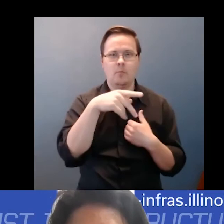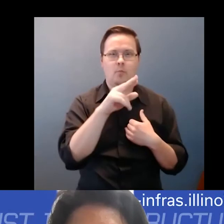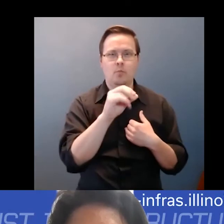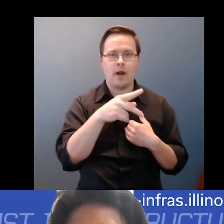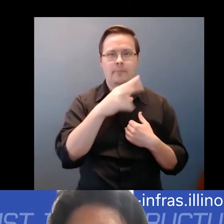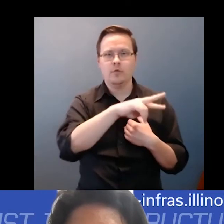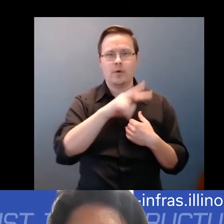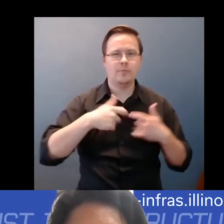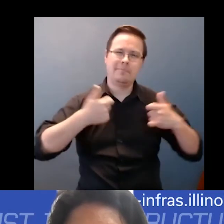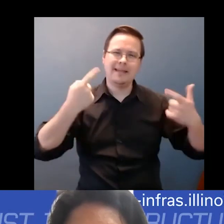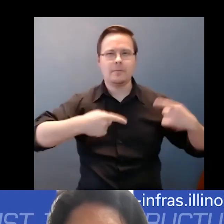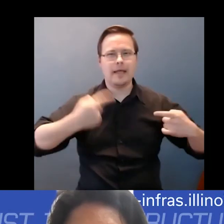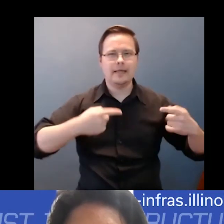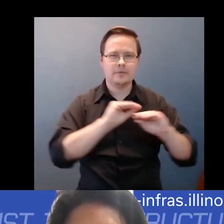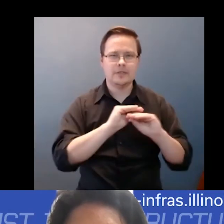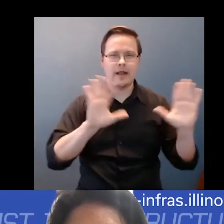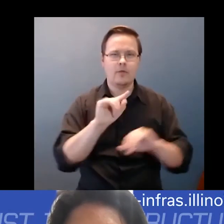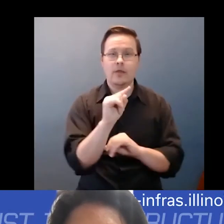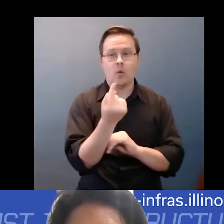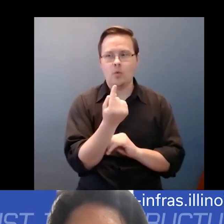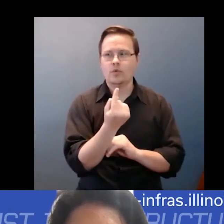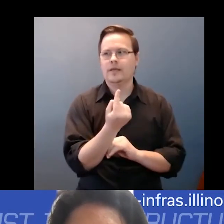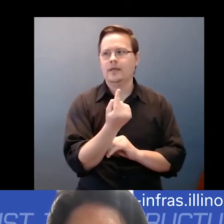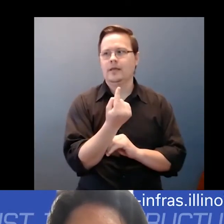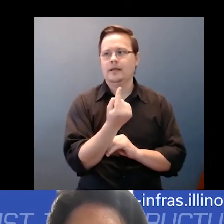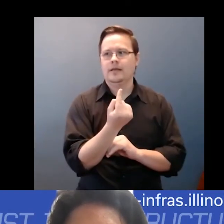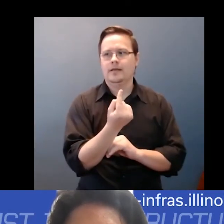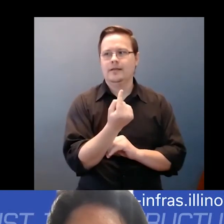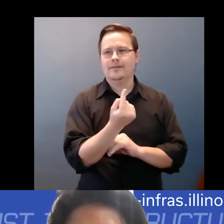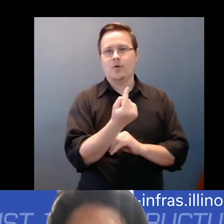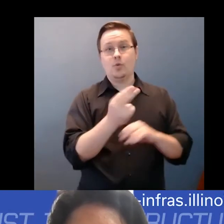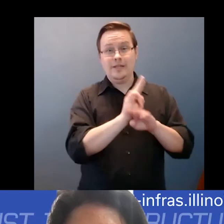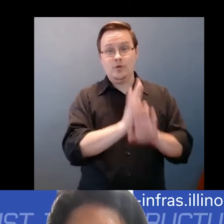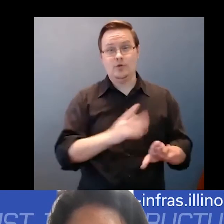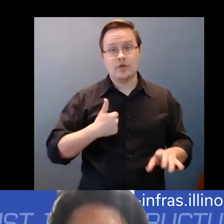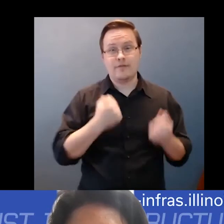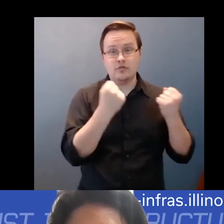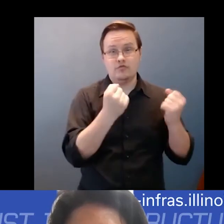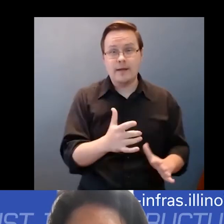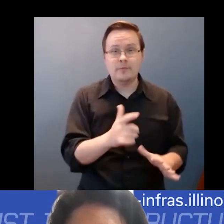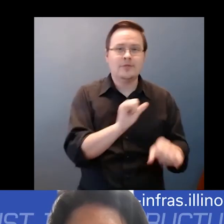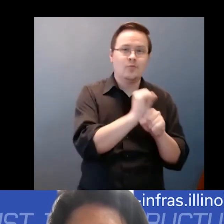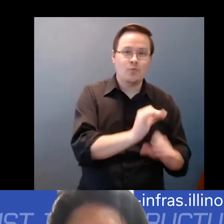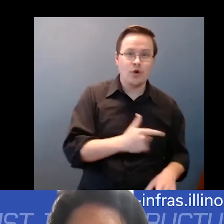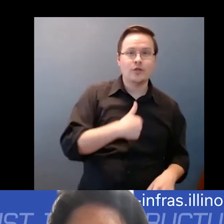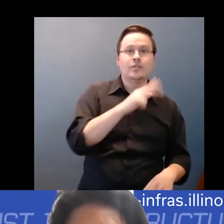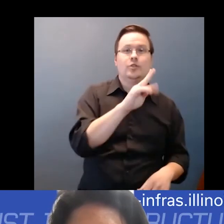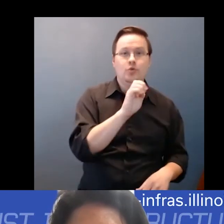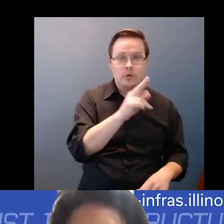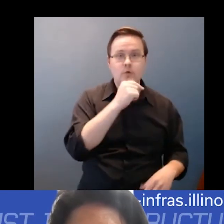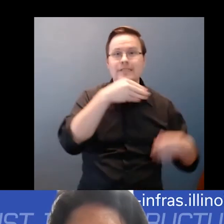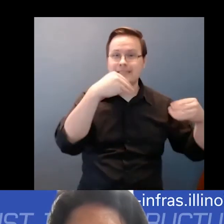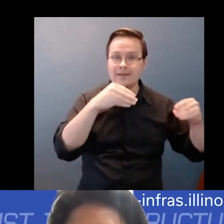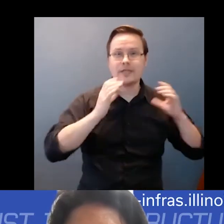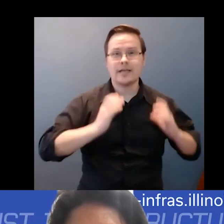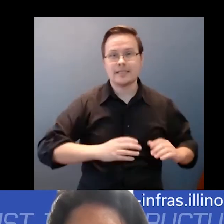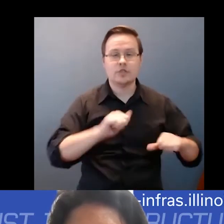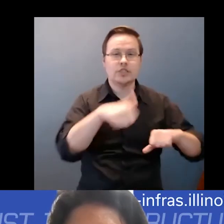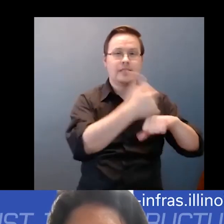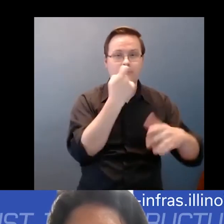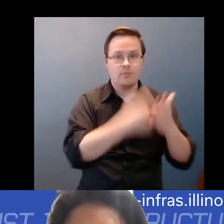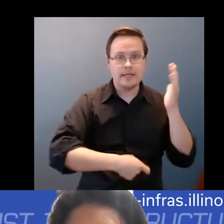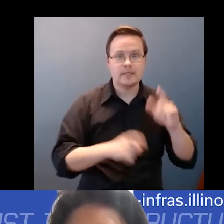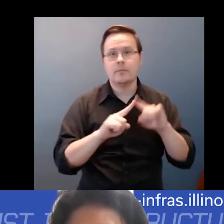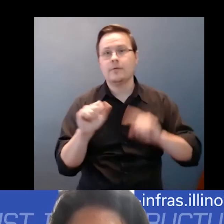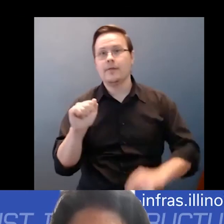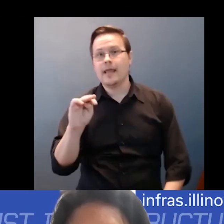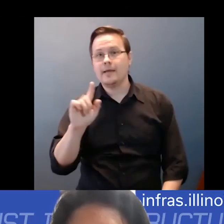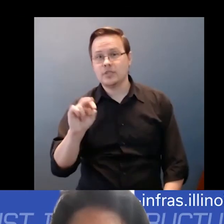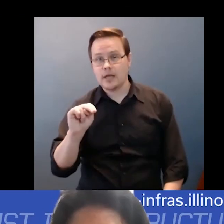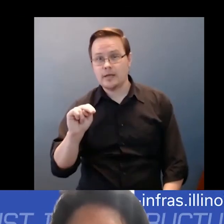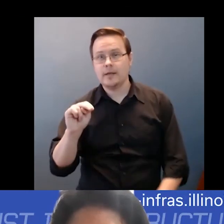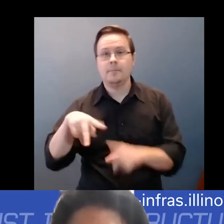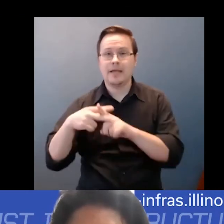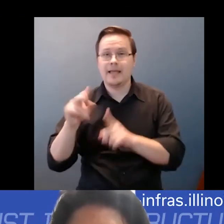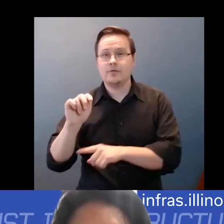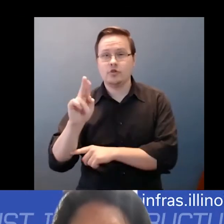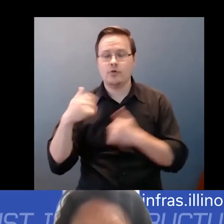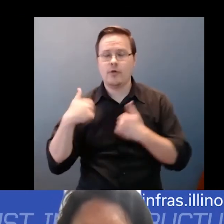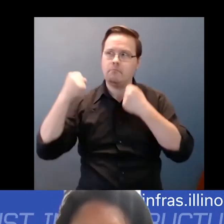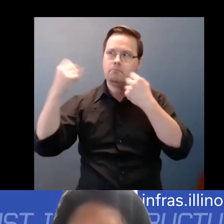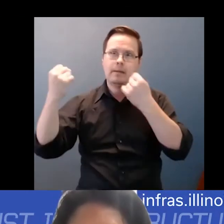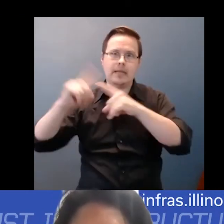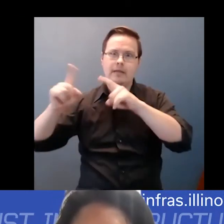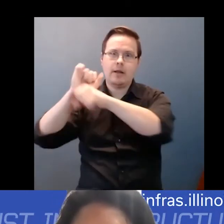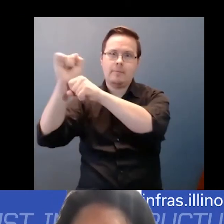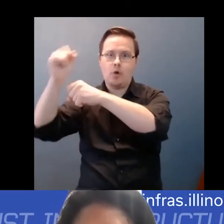this huge debate around prop 22, and there's like very clear that the only consumer of the drivers labor is Uber who then sells it to customers and sets the rates but with Amazon Mechanical Turk you've got lots and lots of employers.